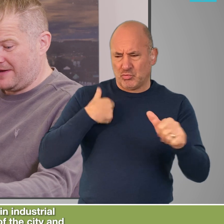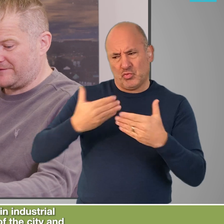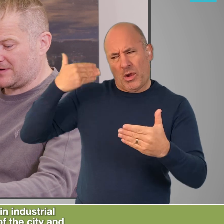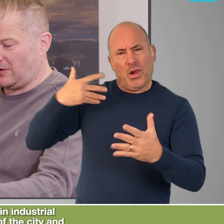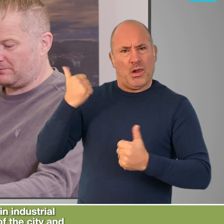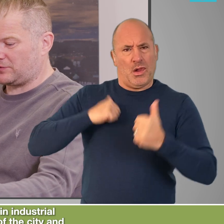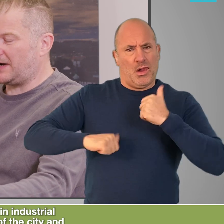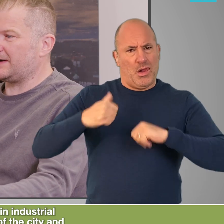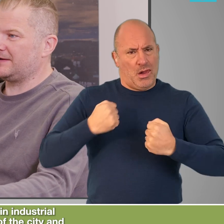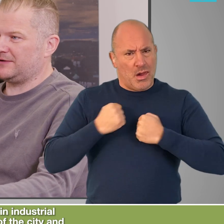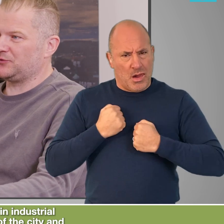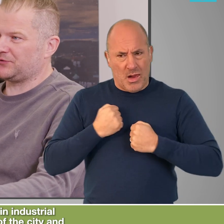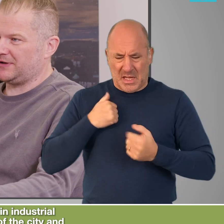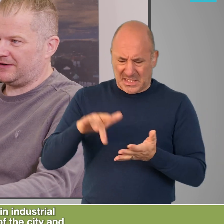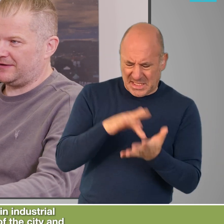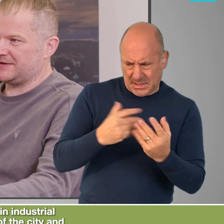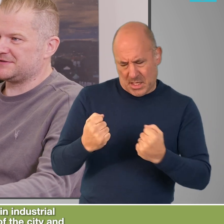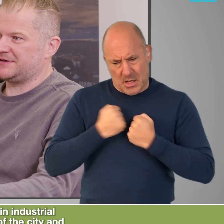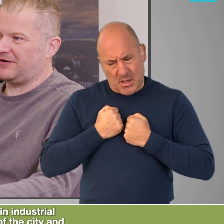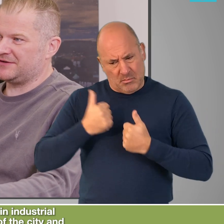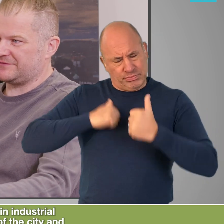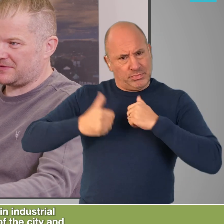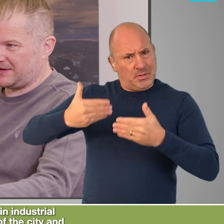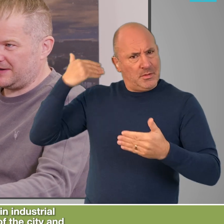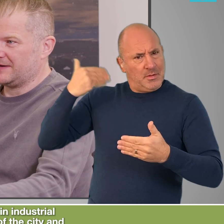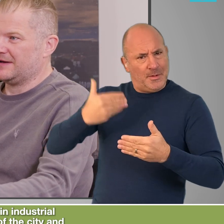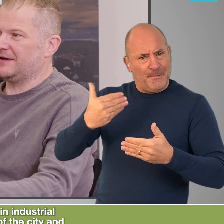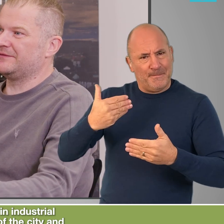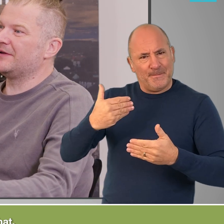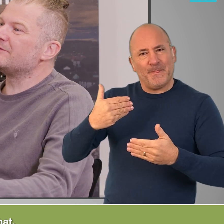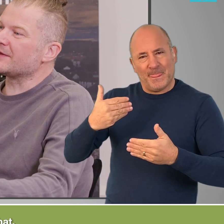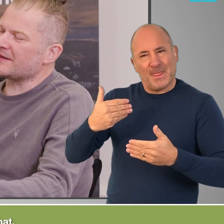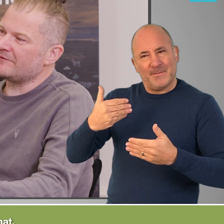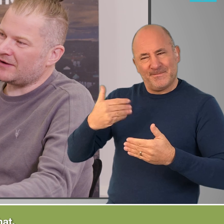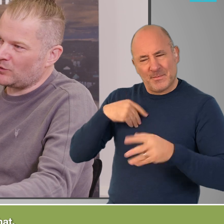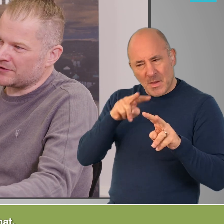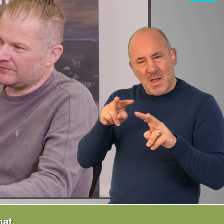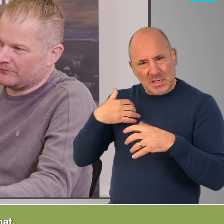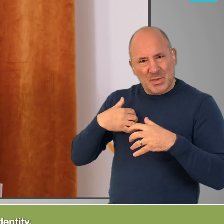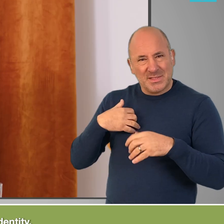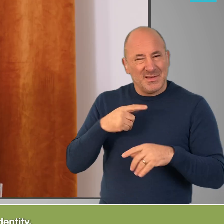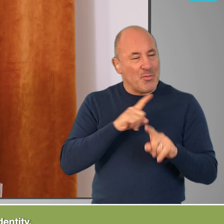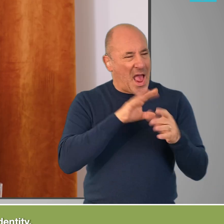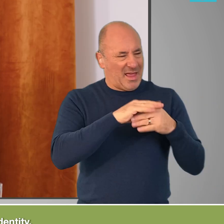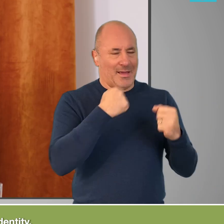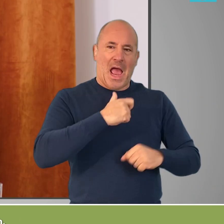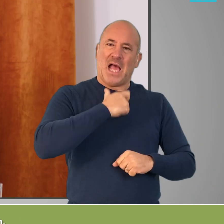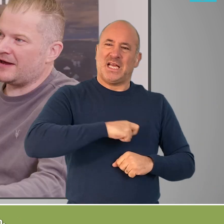there's a lot of pride in industrial heritage and heritage of the city and things like that. It's part of the identity. Yeah, yeah.